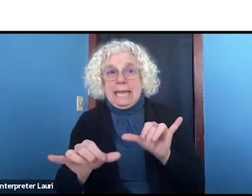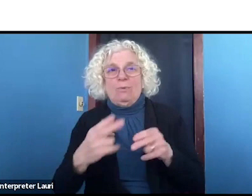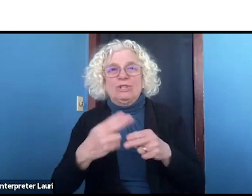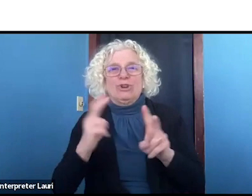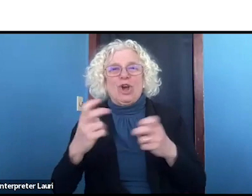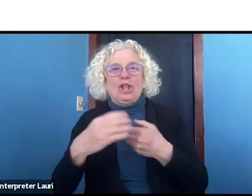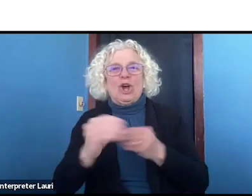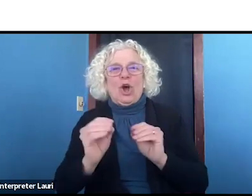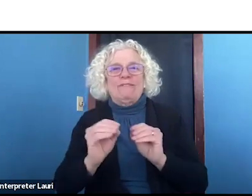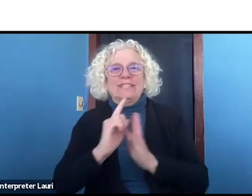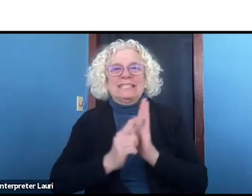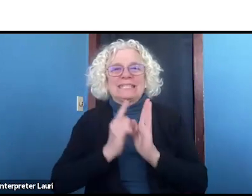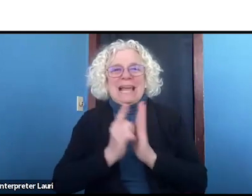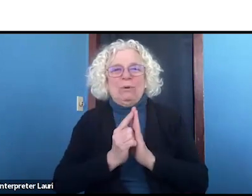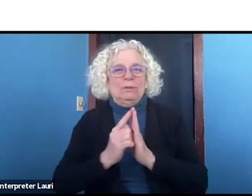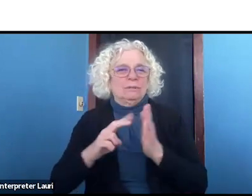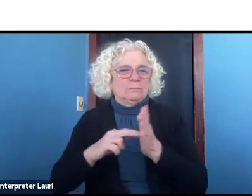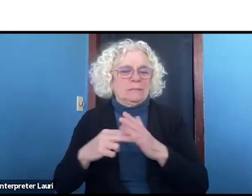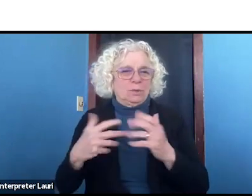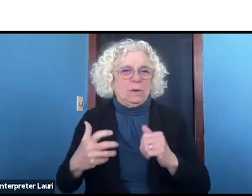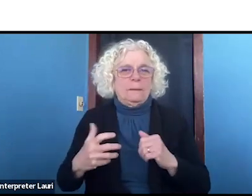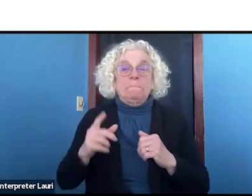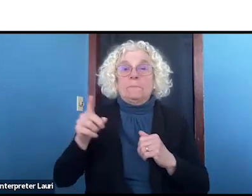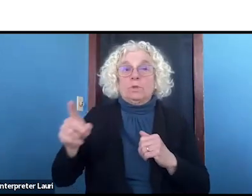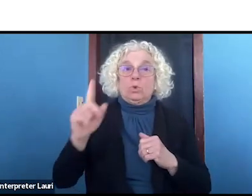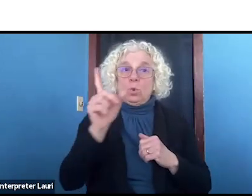And the office hours are an opportunity for you to ask specifically specific